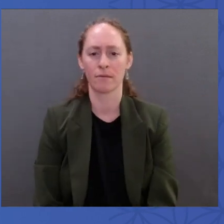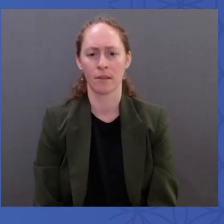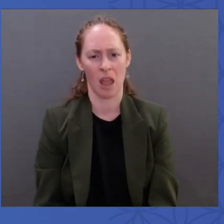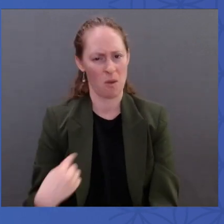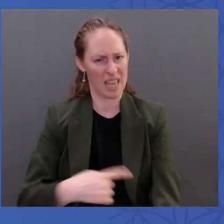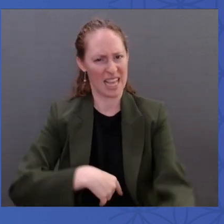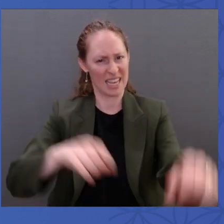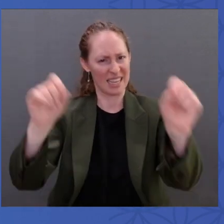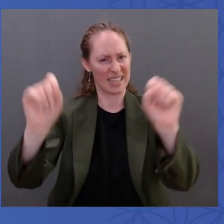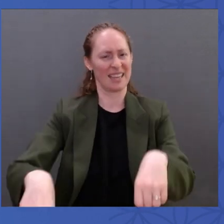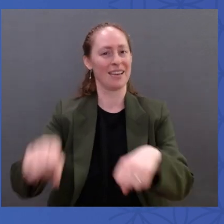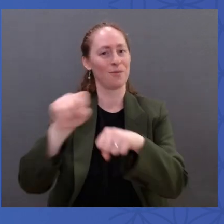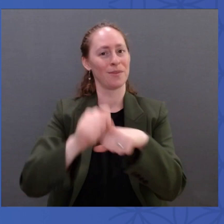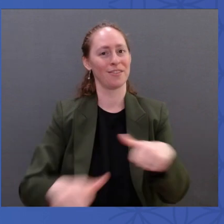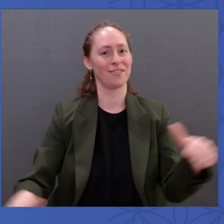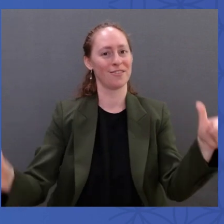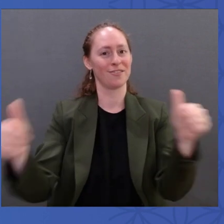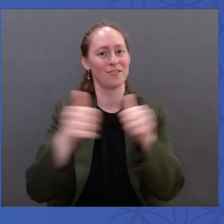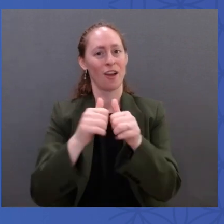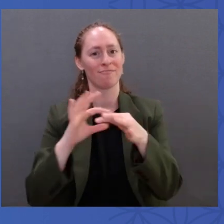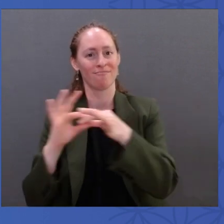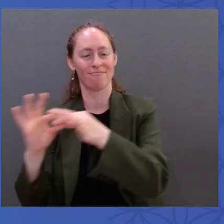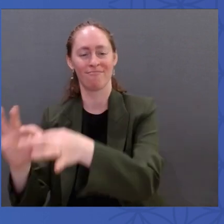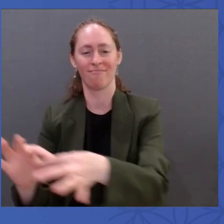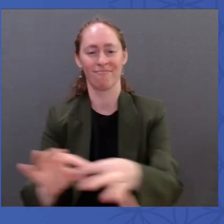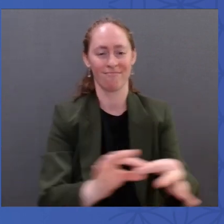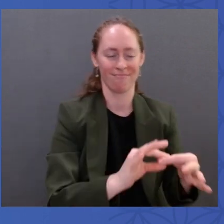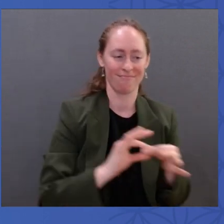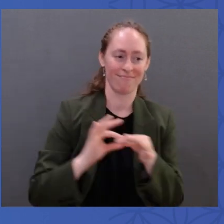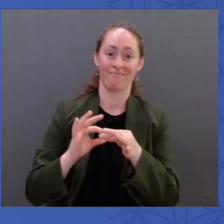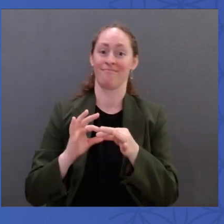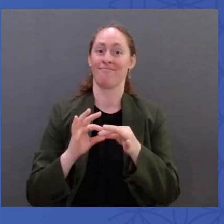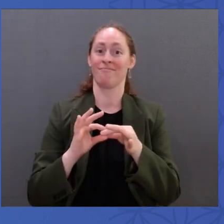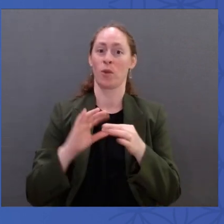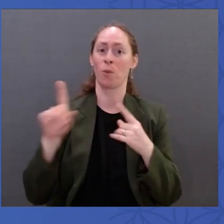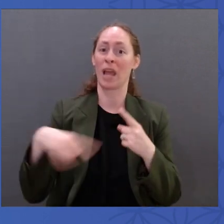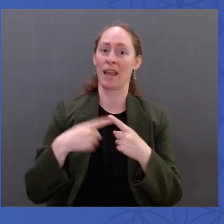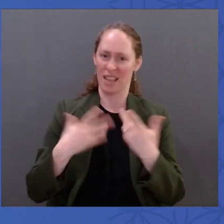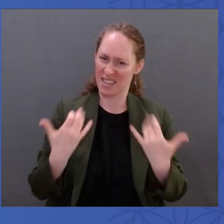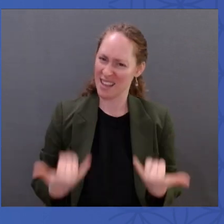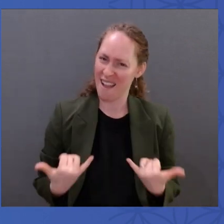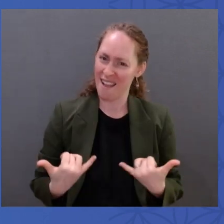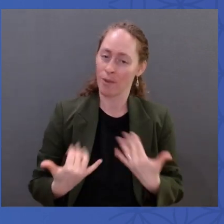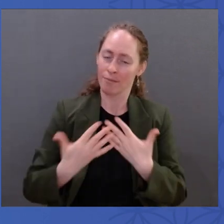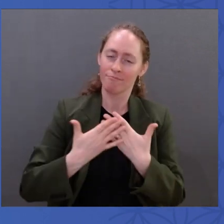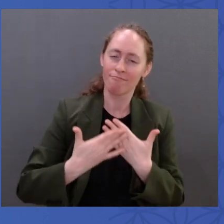and to speed our progress toward that goal and work rapidly to develop the first commitments.